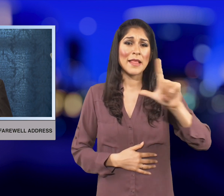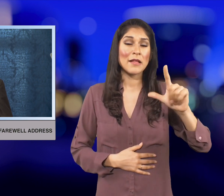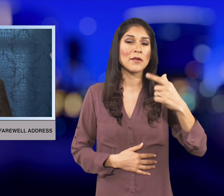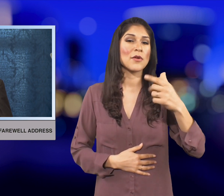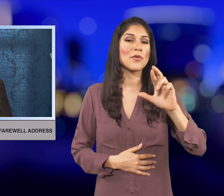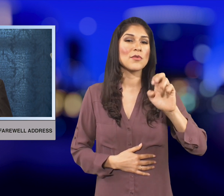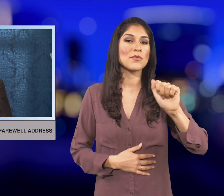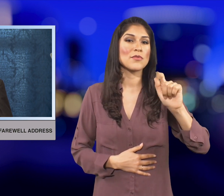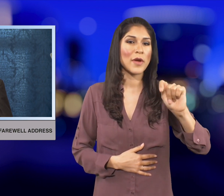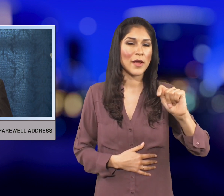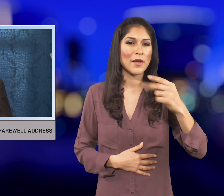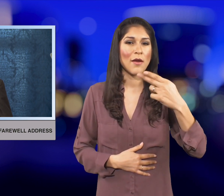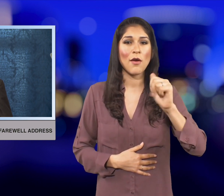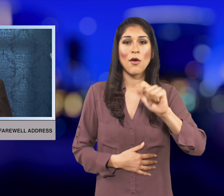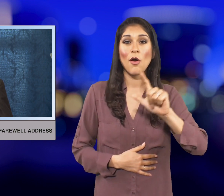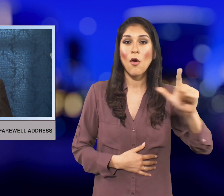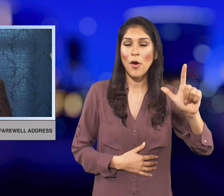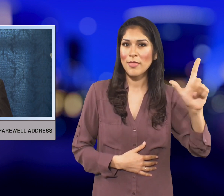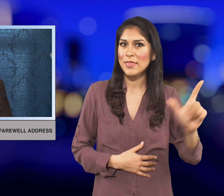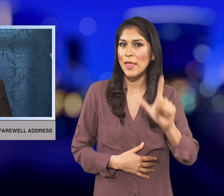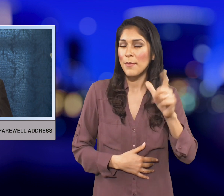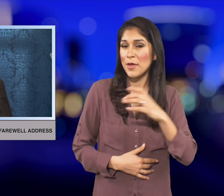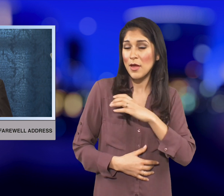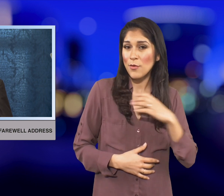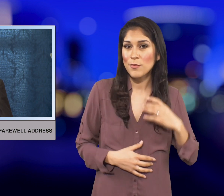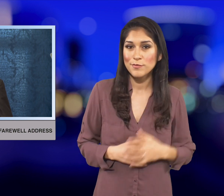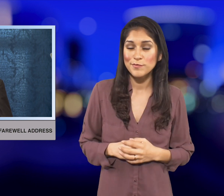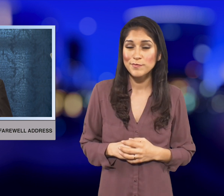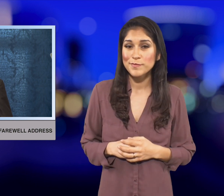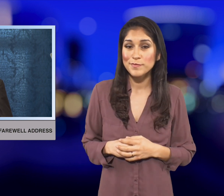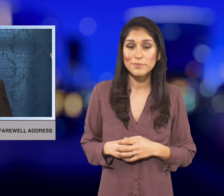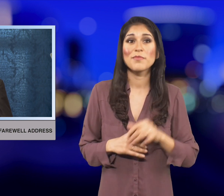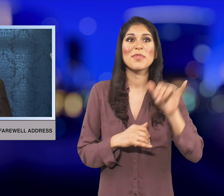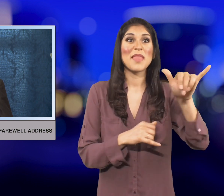Wednesday in the Great Hall of the Library of Congress.